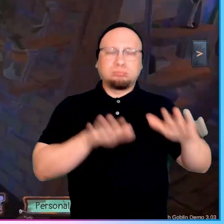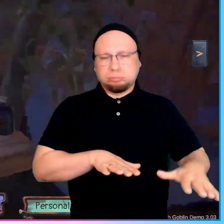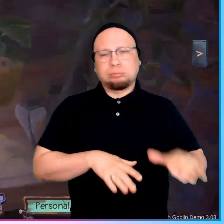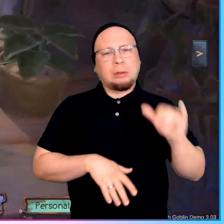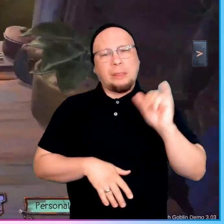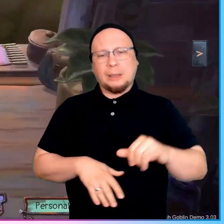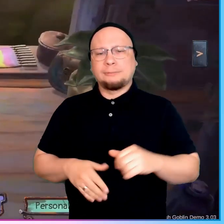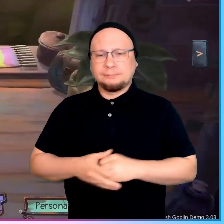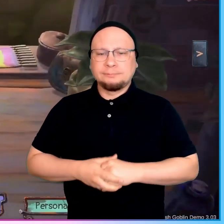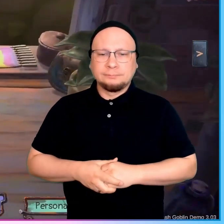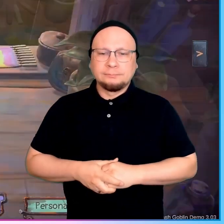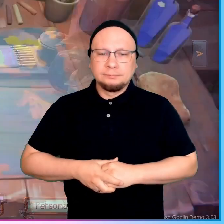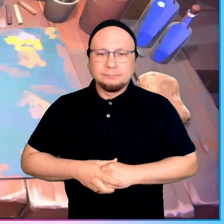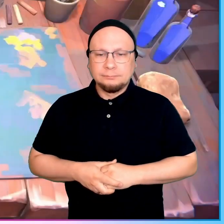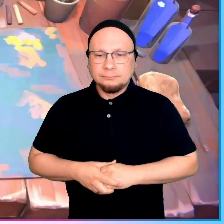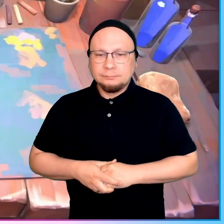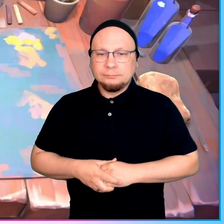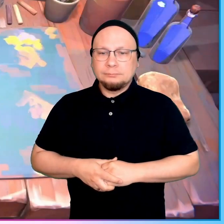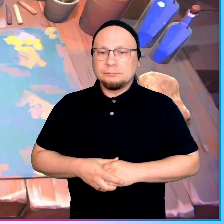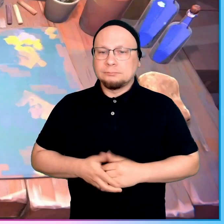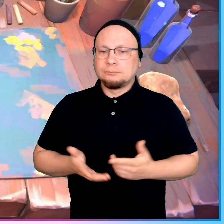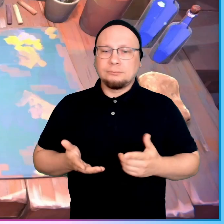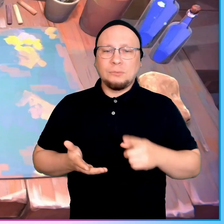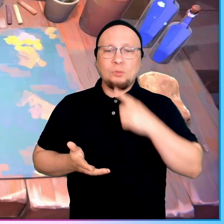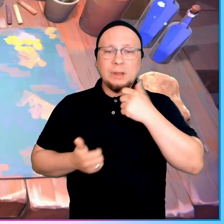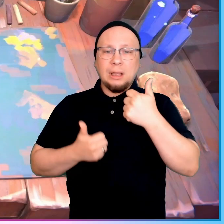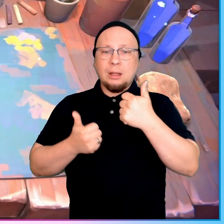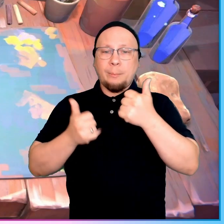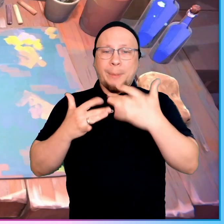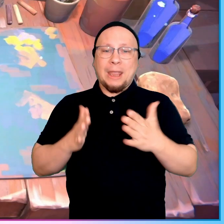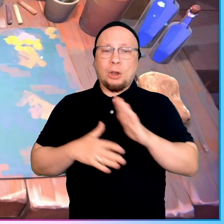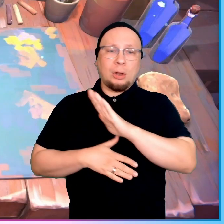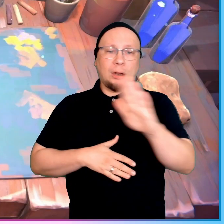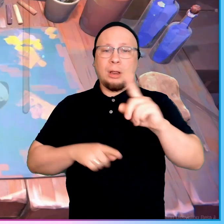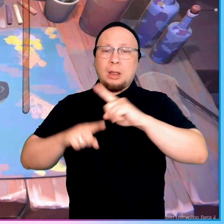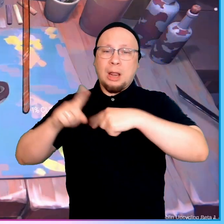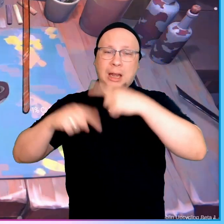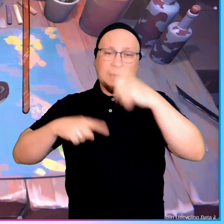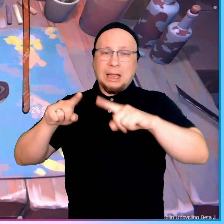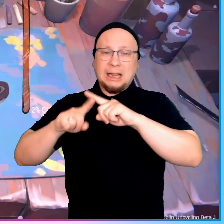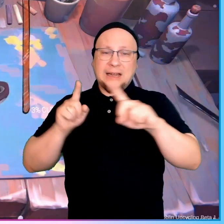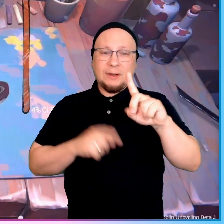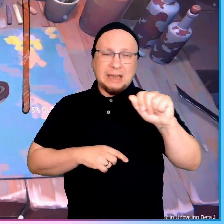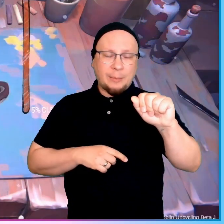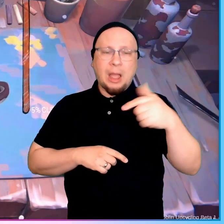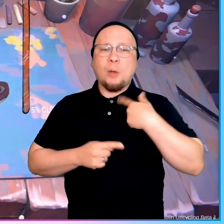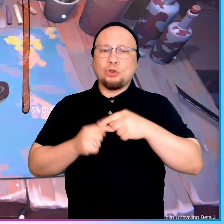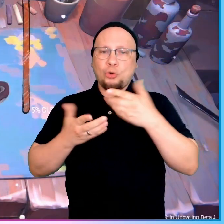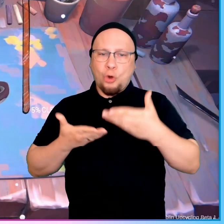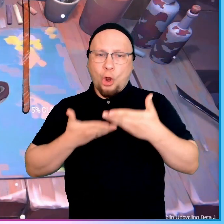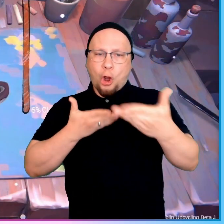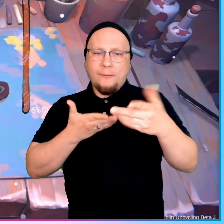We're doing everything we can to help players of all kinds enjoy the tactile, scrunchy, and satisfying mechanics we've built.